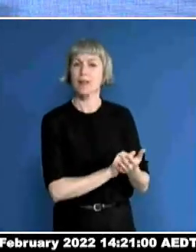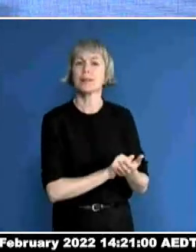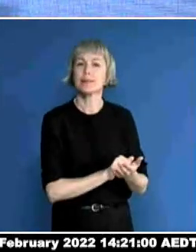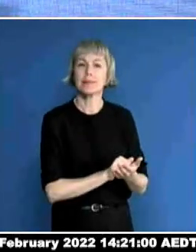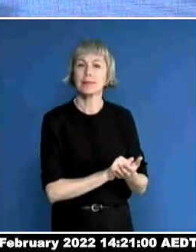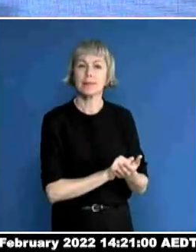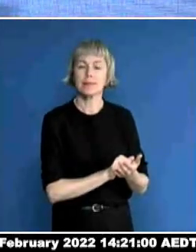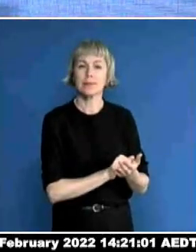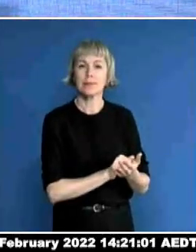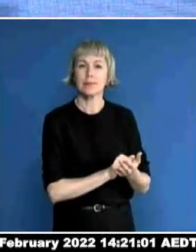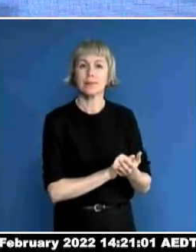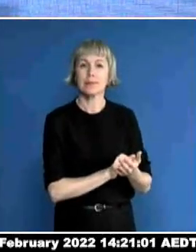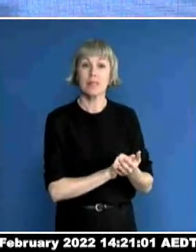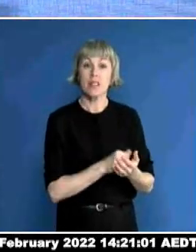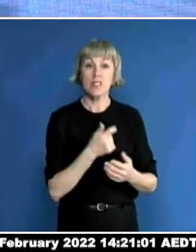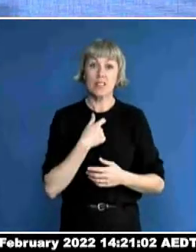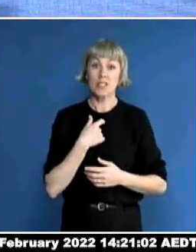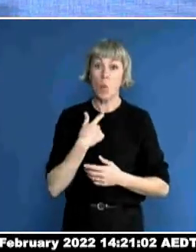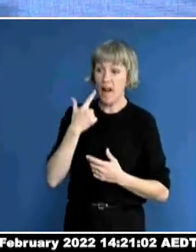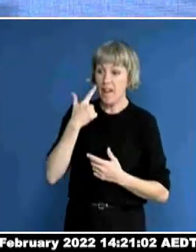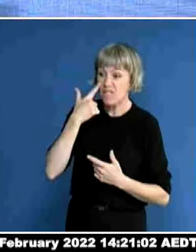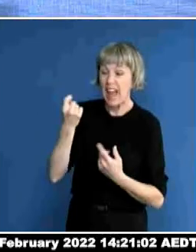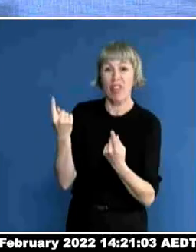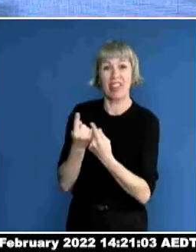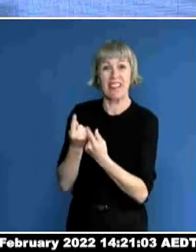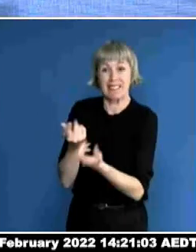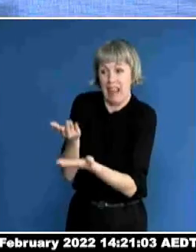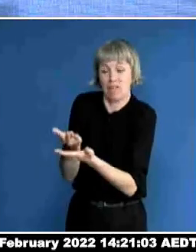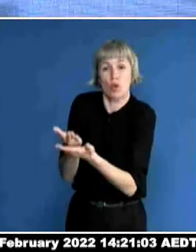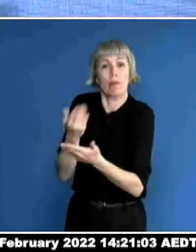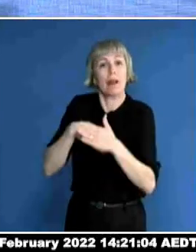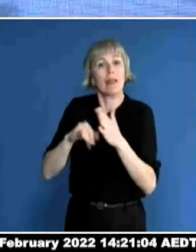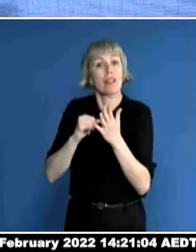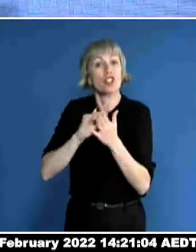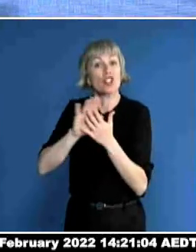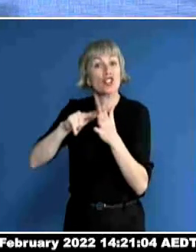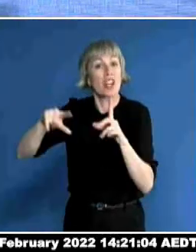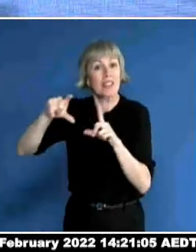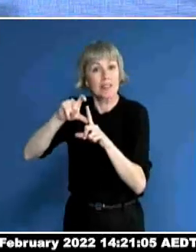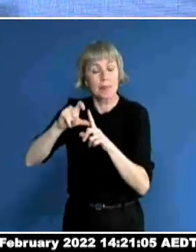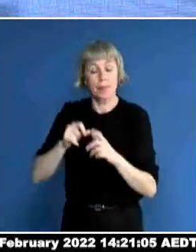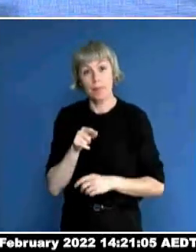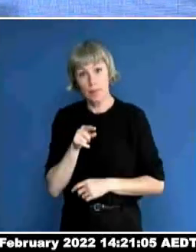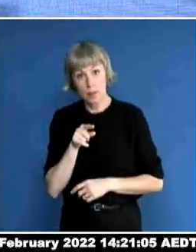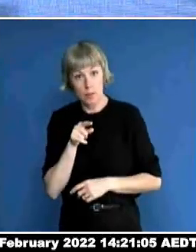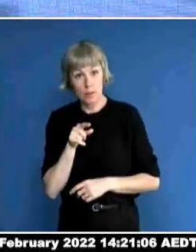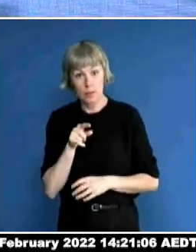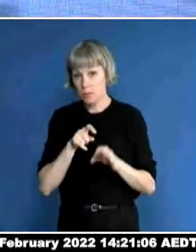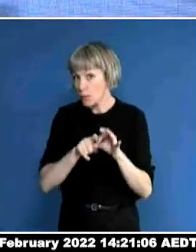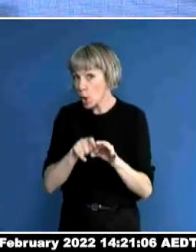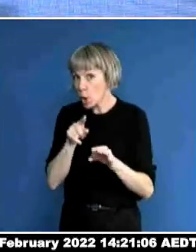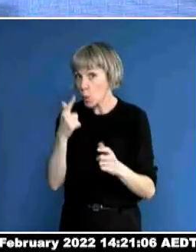You improvised with what was available to you. Yes, because they - - MS EASTMAN: Did it look ultimately like a café?